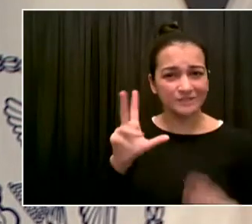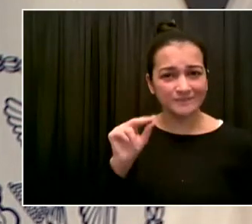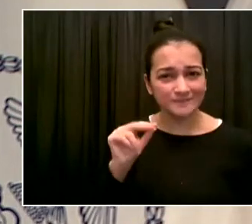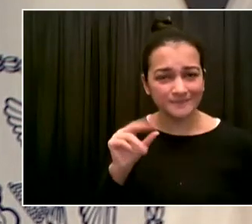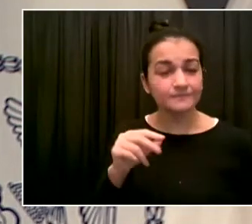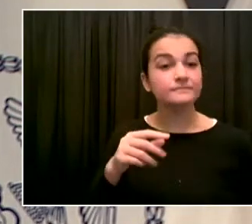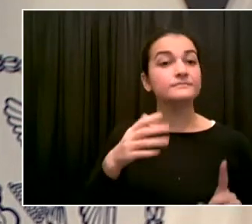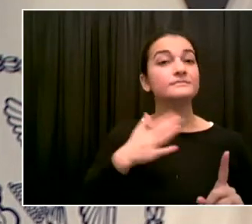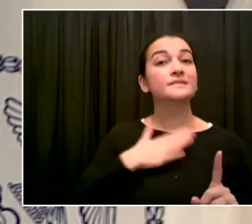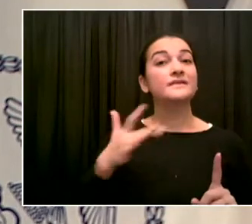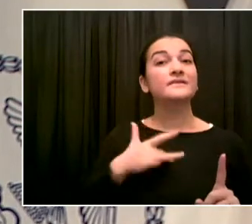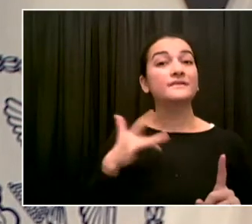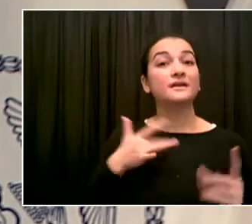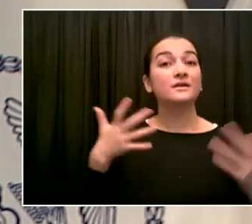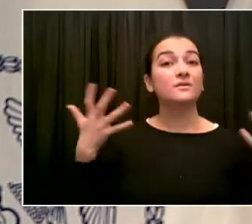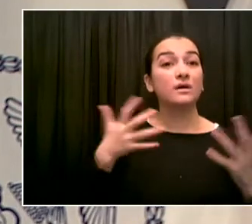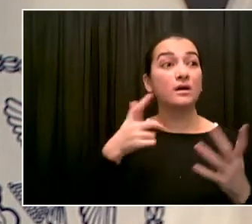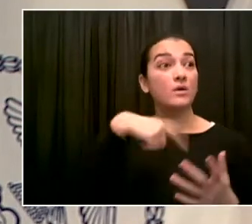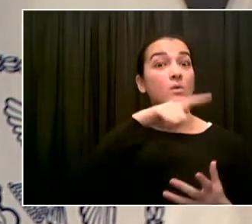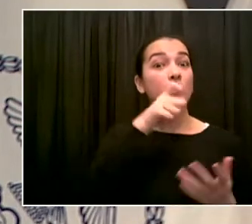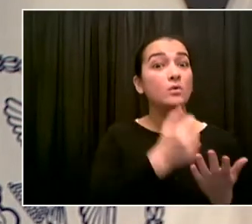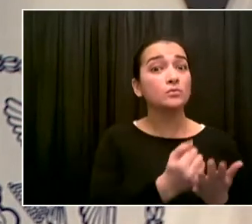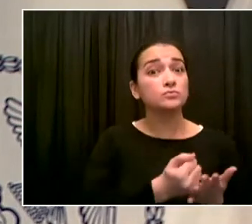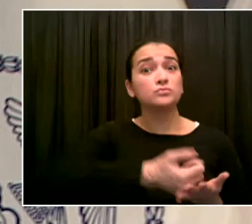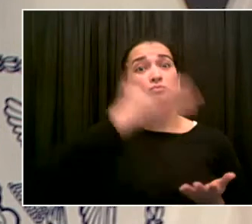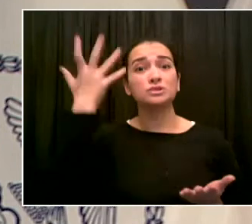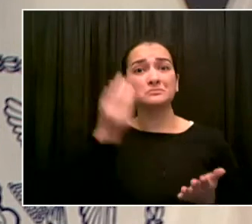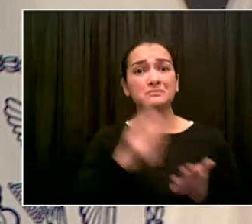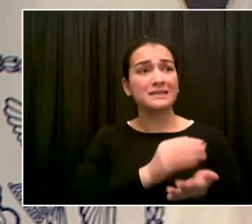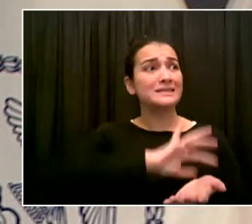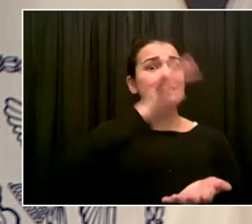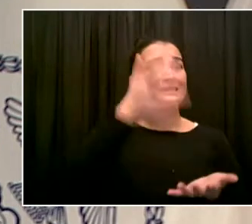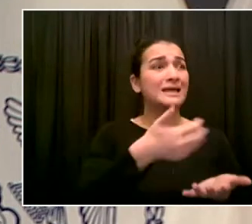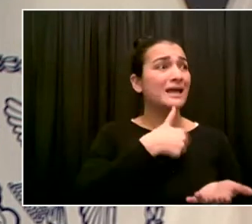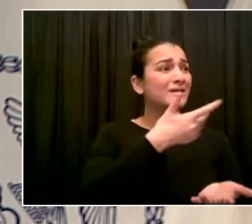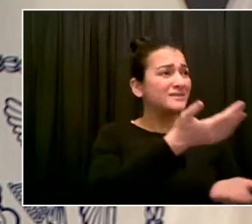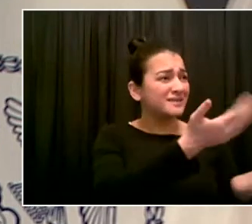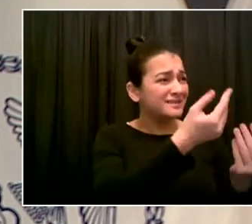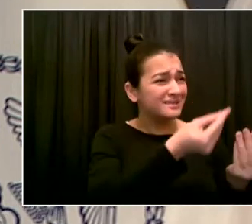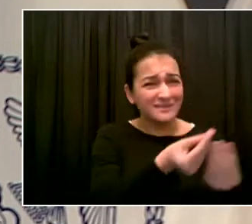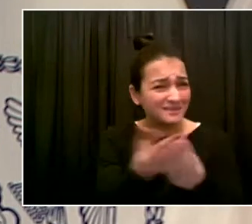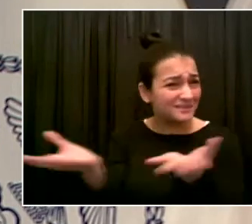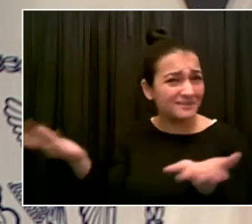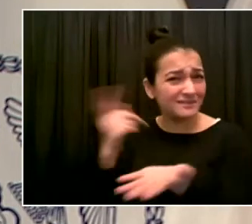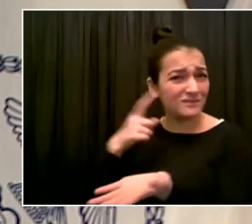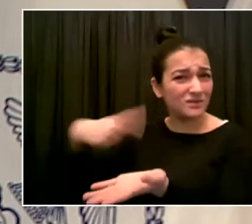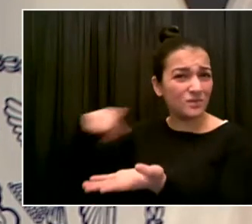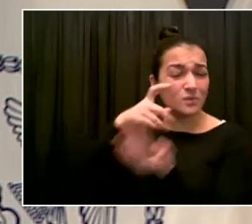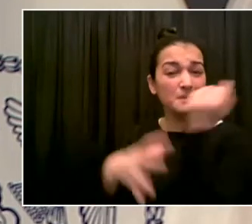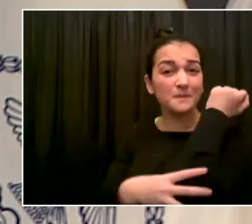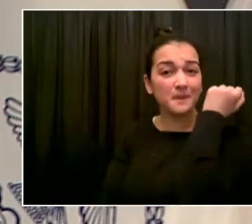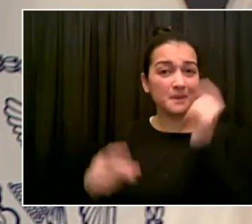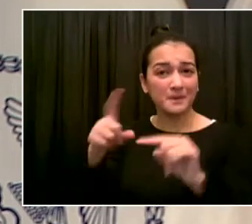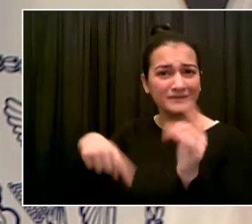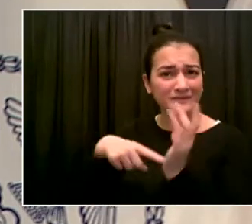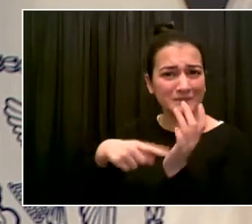HUGE TRANSFER OF WEALTH AND I'M A BELIEVER F O REDISTRIBUTION OF WEALTH AND IT HAPPENS TO THE